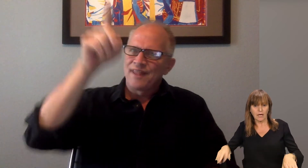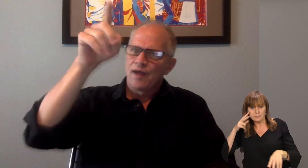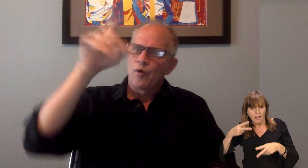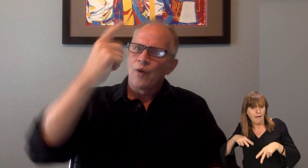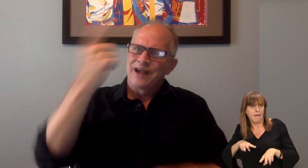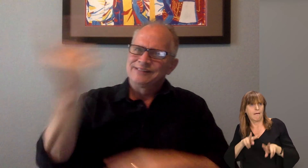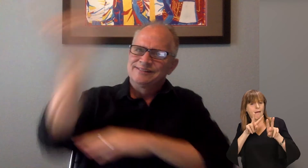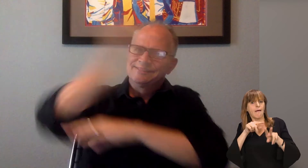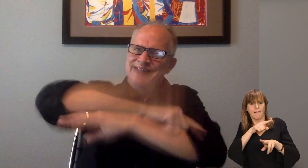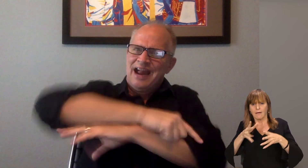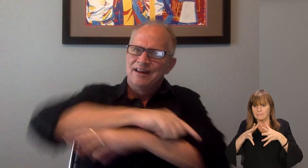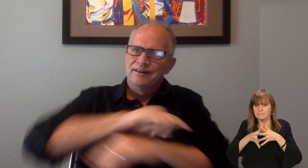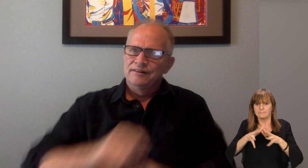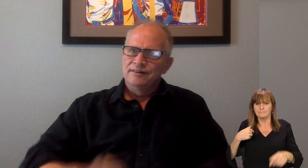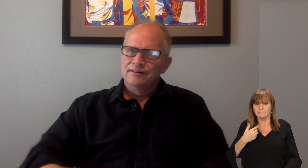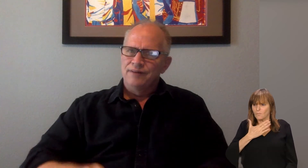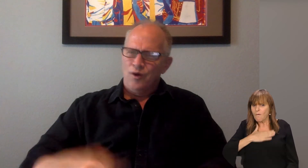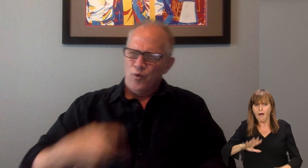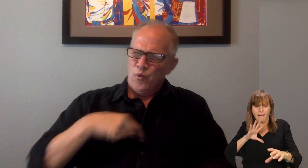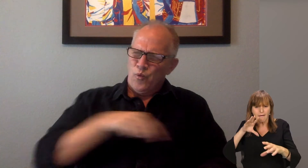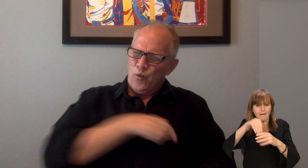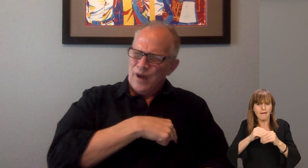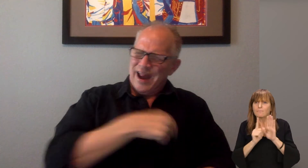"We want to be there one day!"